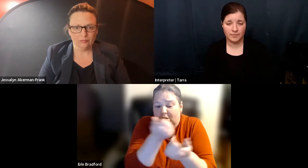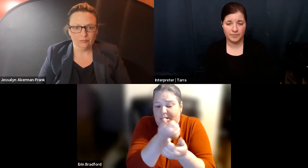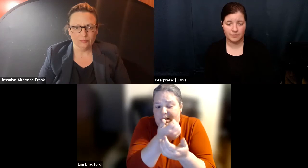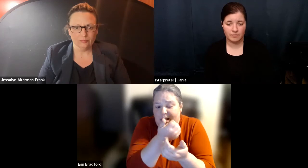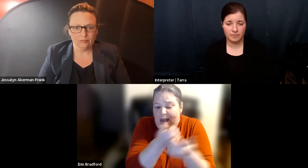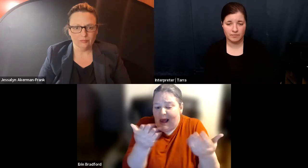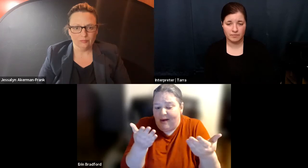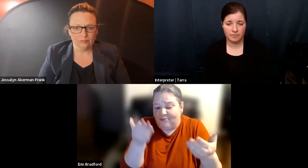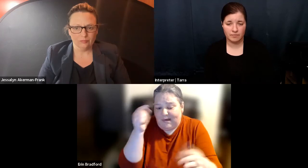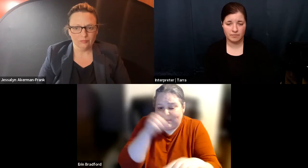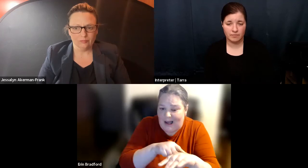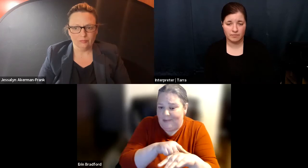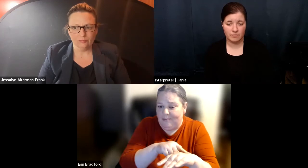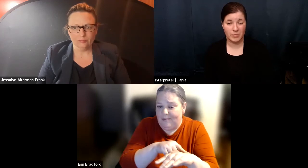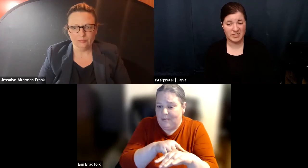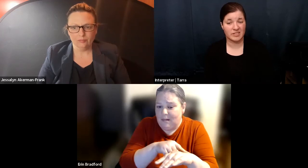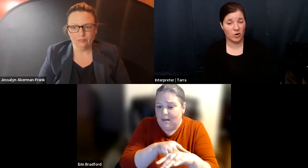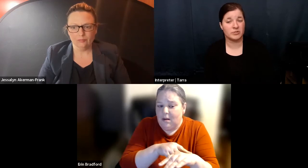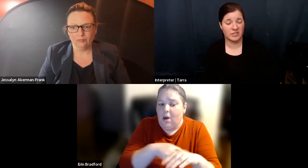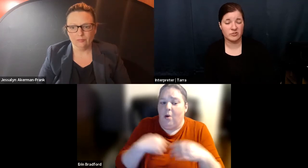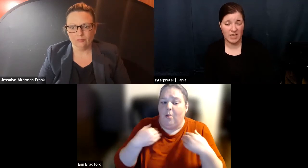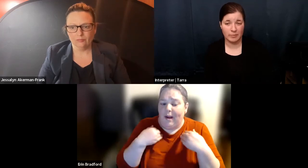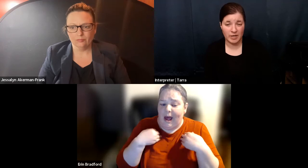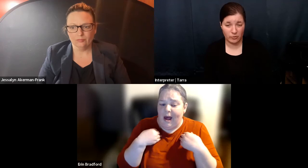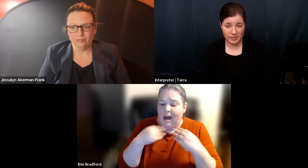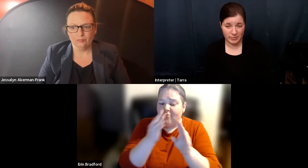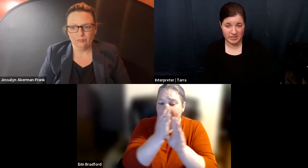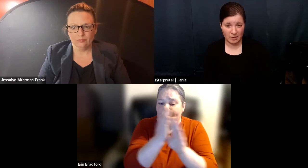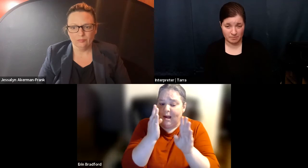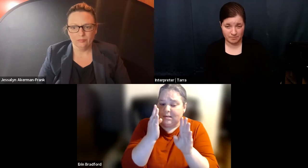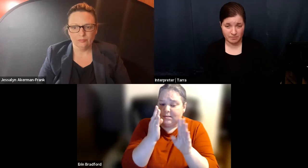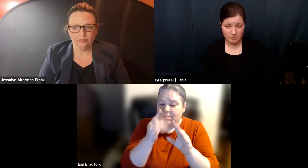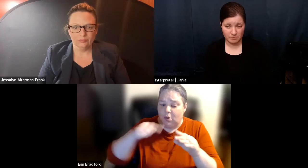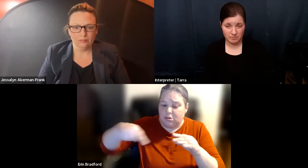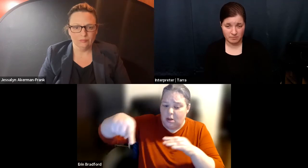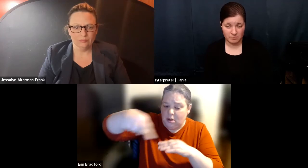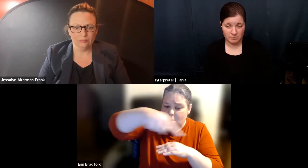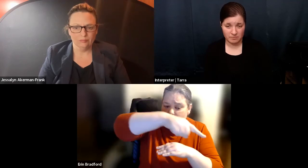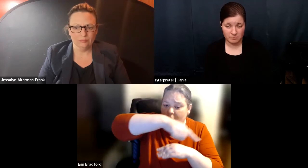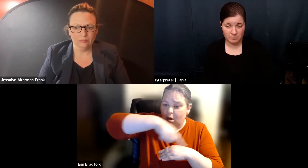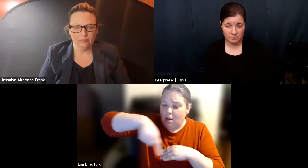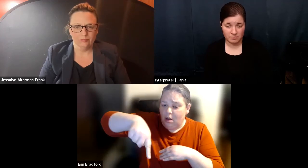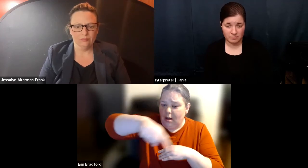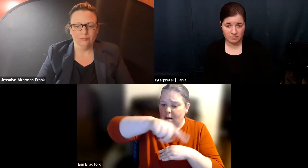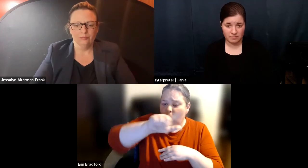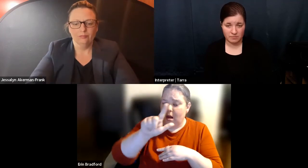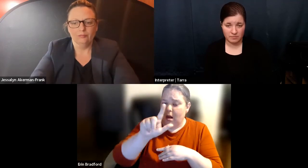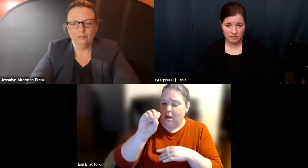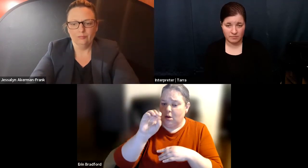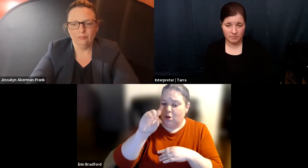Most of the time when I try to use the bus, I will miss my stop.